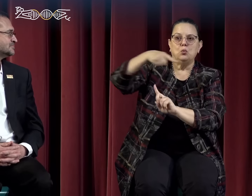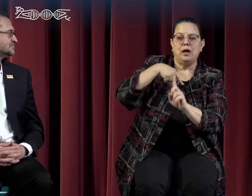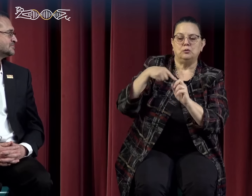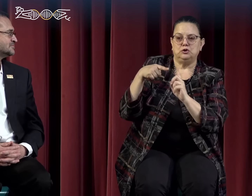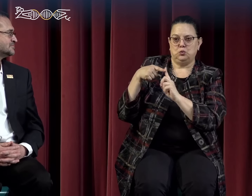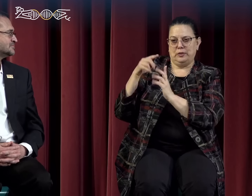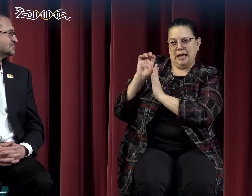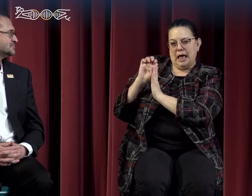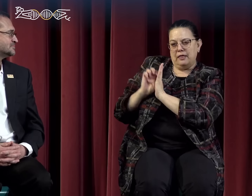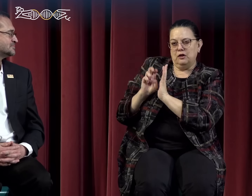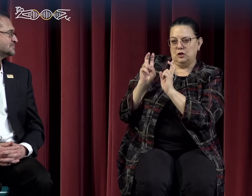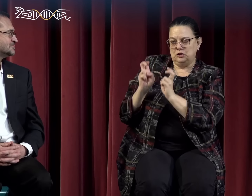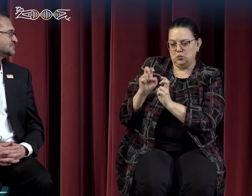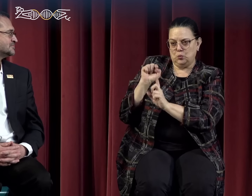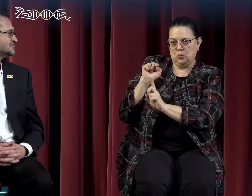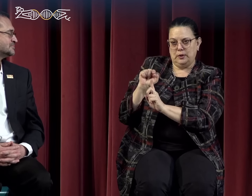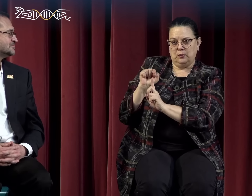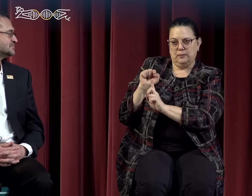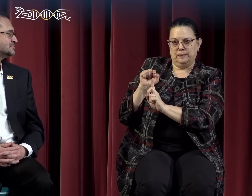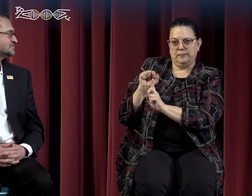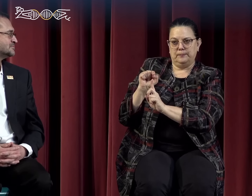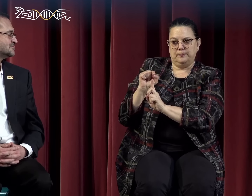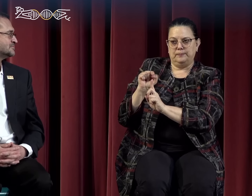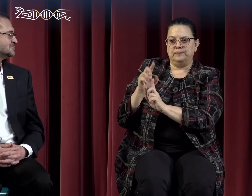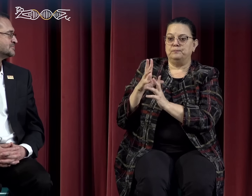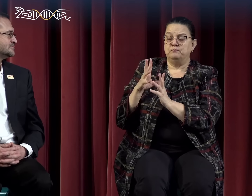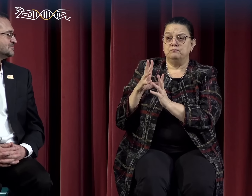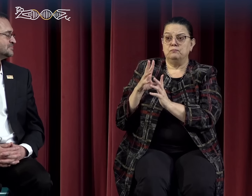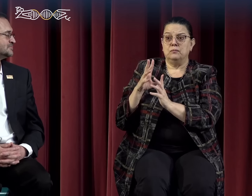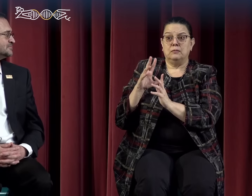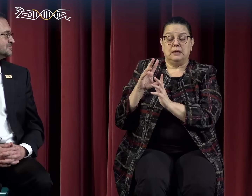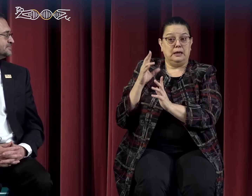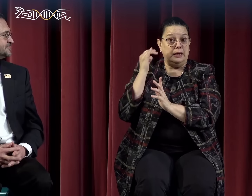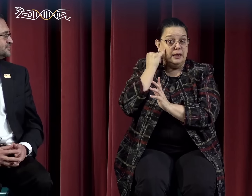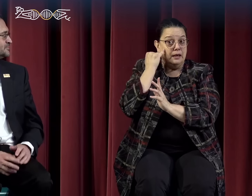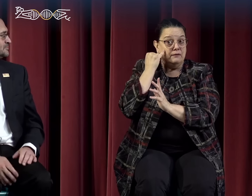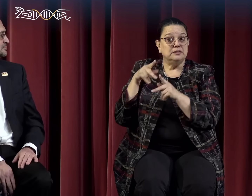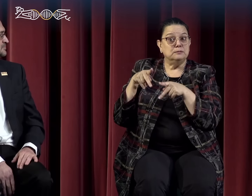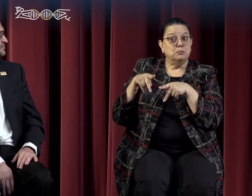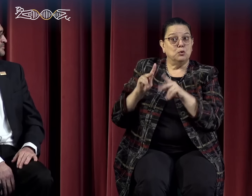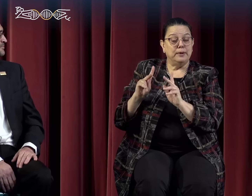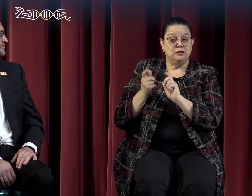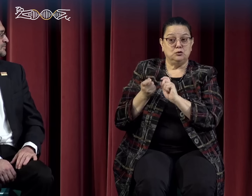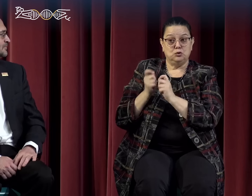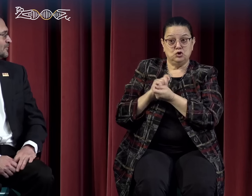I want to talk about separately also similarly ethical issue if we should